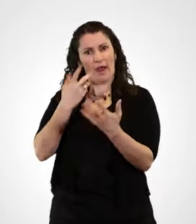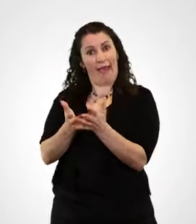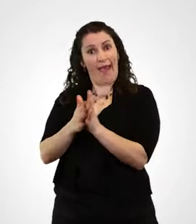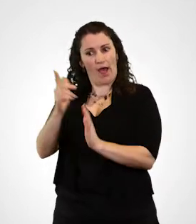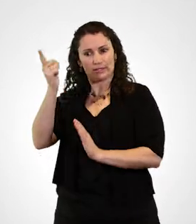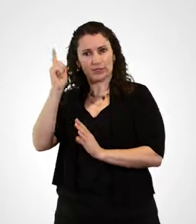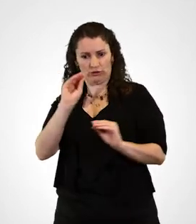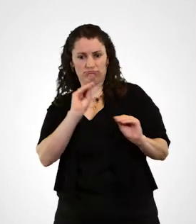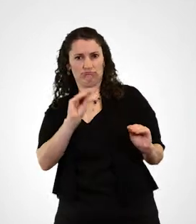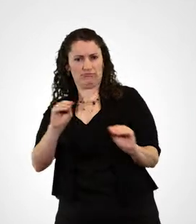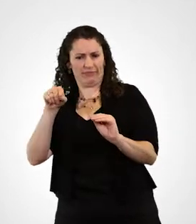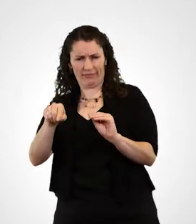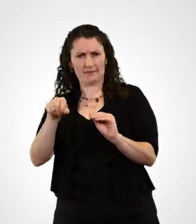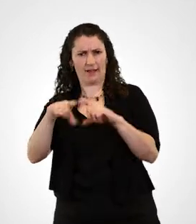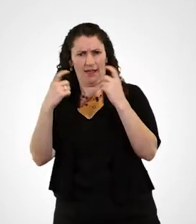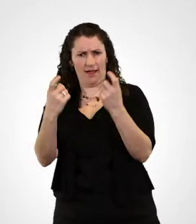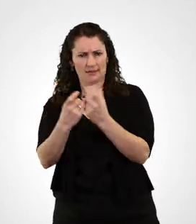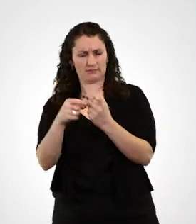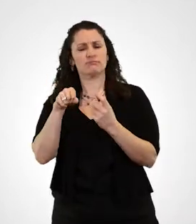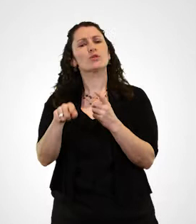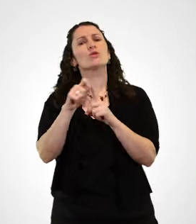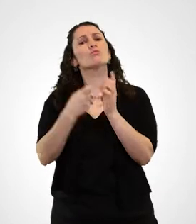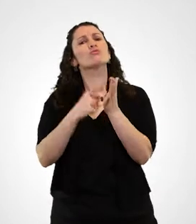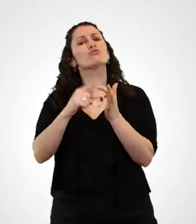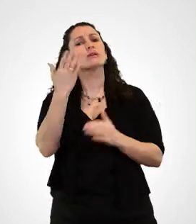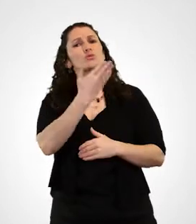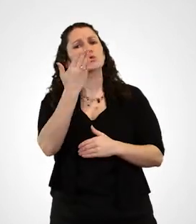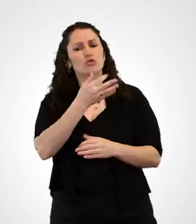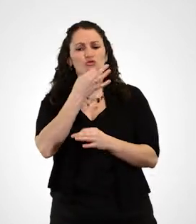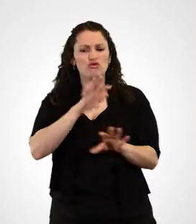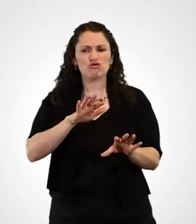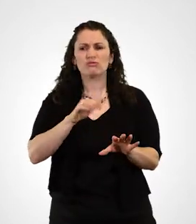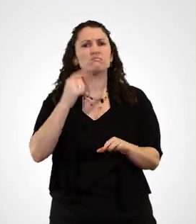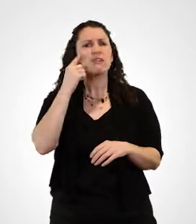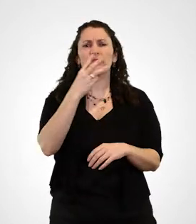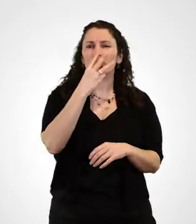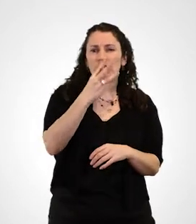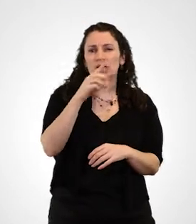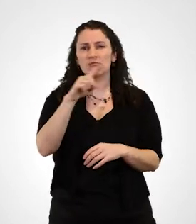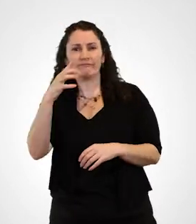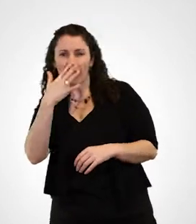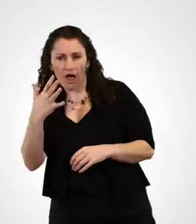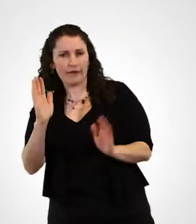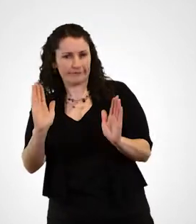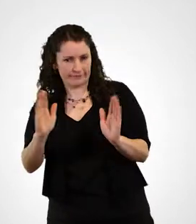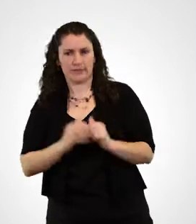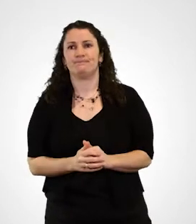I believe this is a preschool classroom with children who are 3 to 5 years of age.